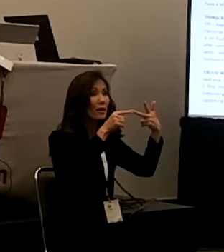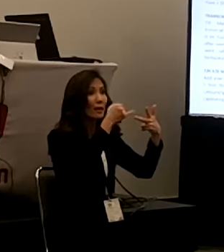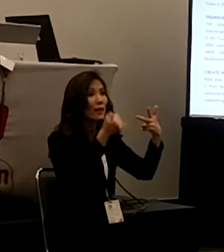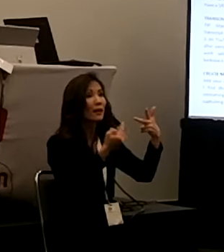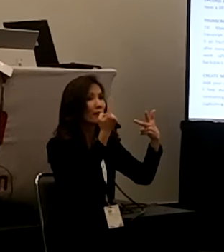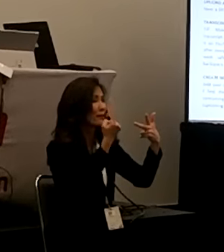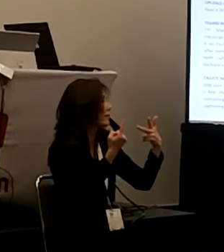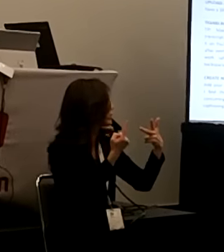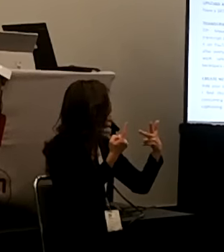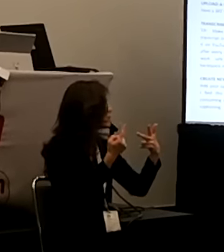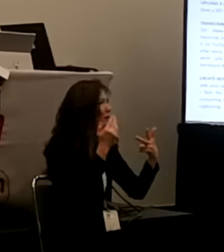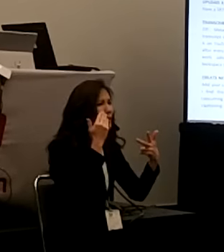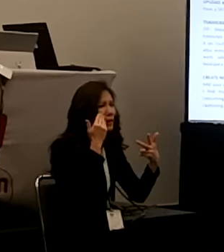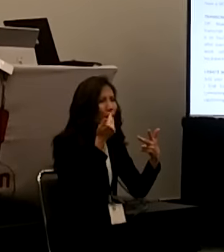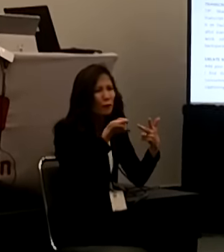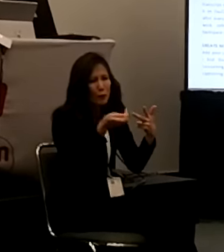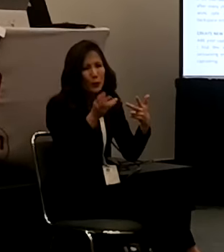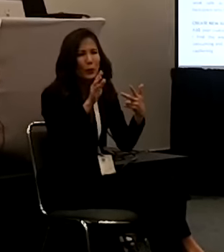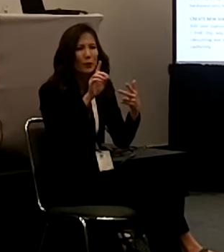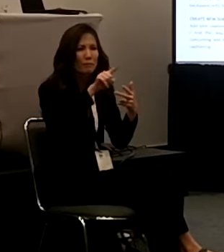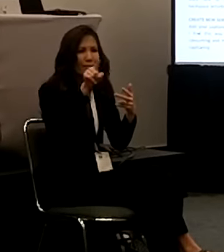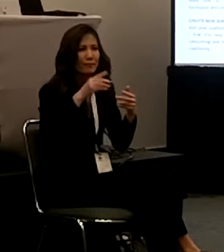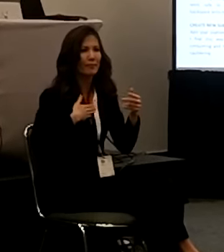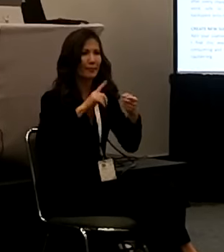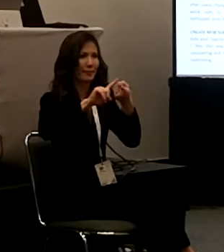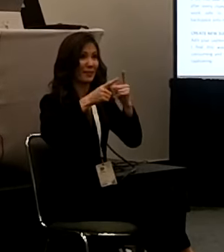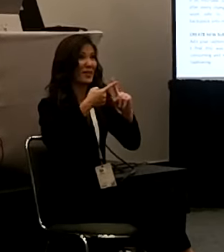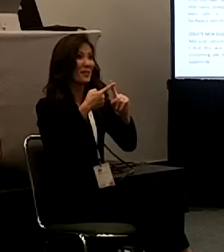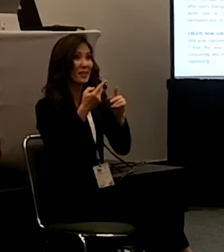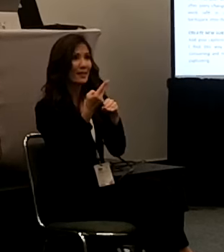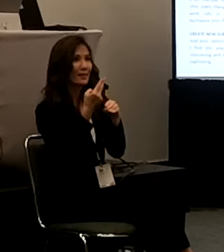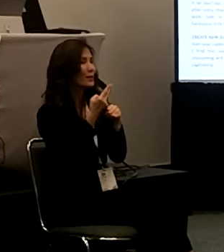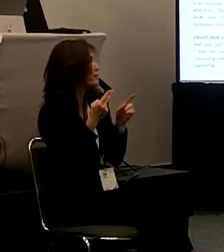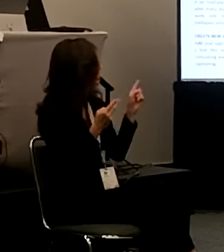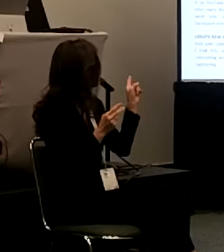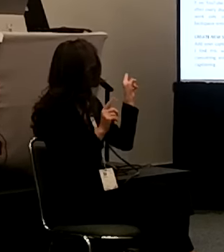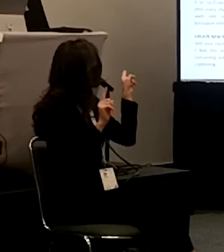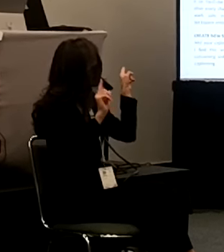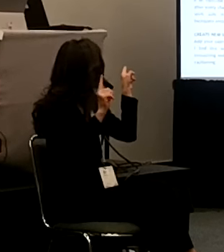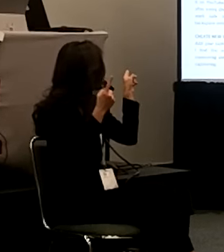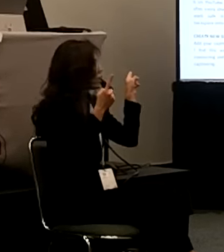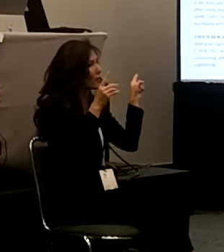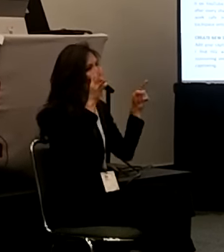and I know a couple of my friends have used this, is just the Create New Subtitles option